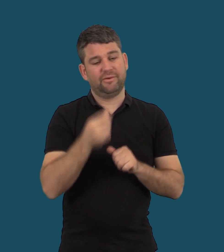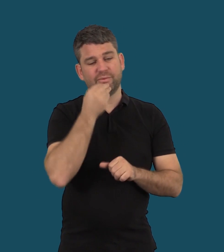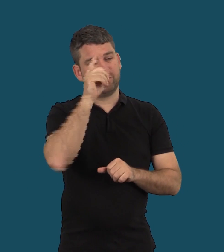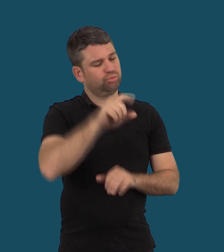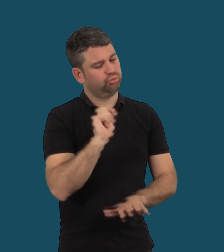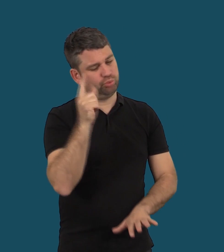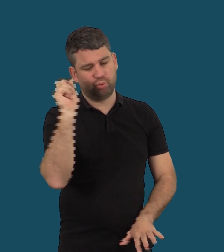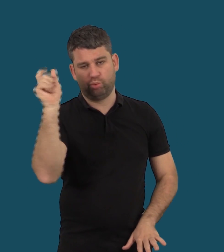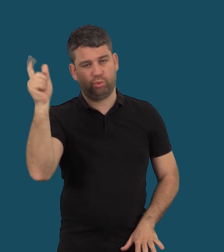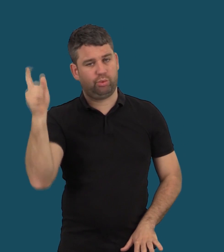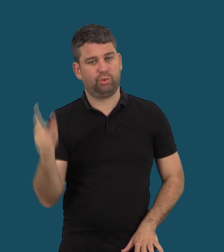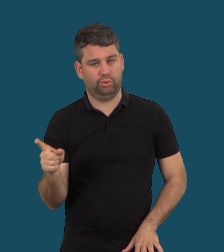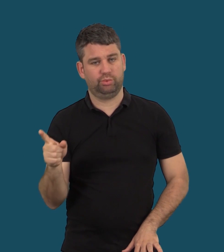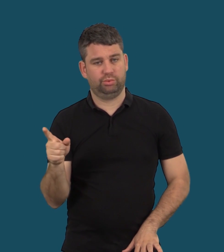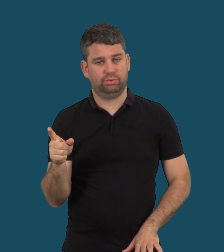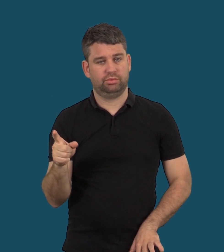Your safest option is to discard of any food supplies that may have been contaminated by flood water.